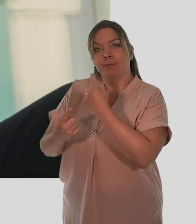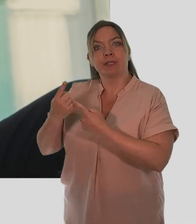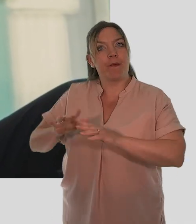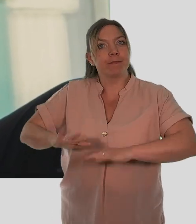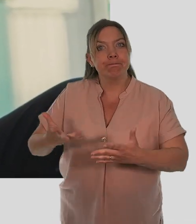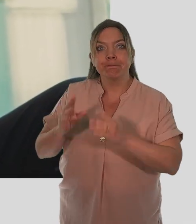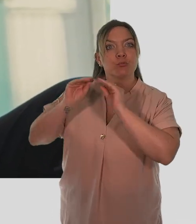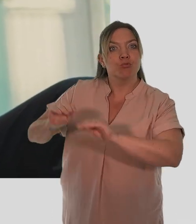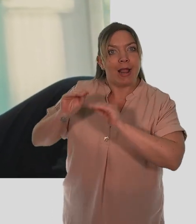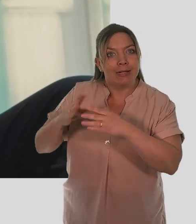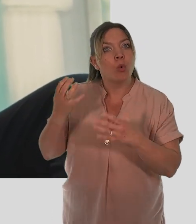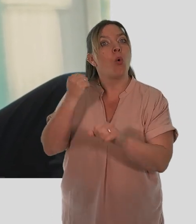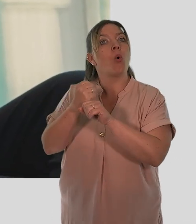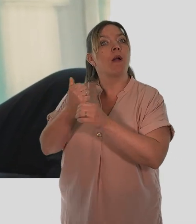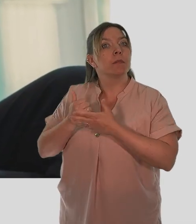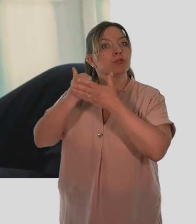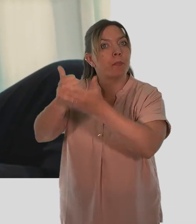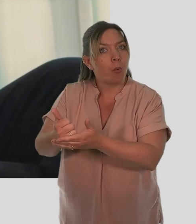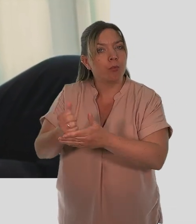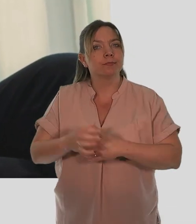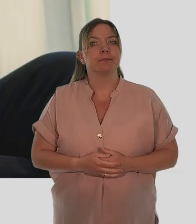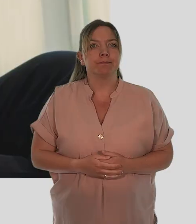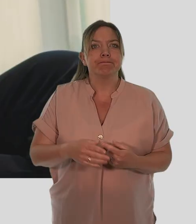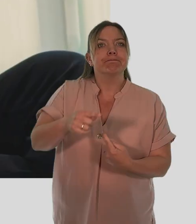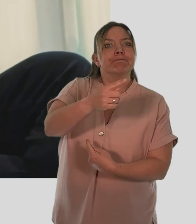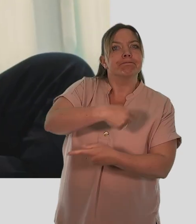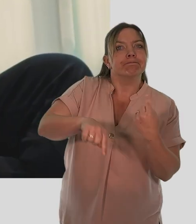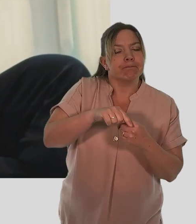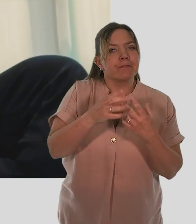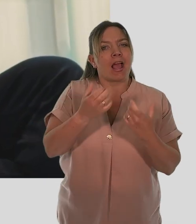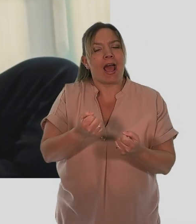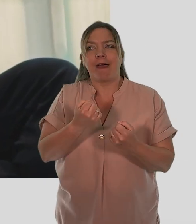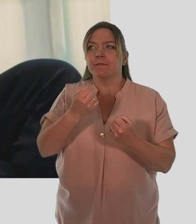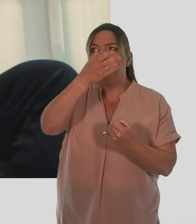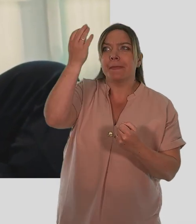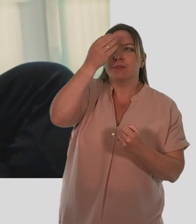Stigma relating to the disease also influences healthcare-seeking behaviors.